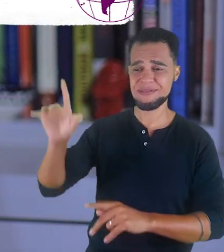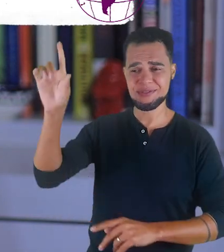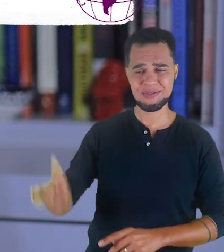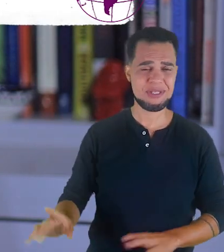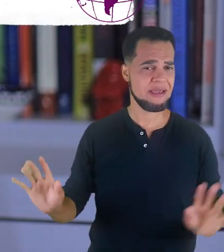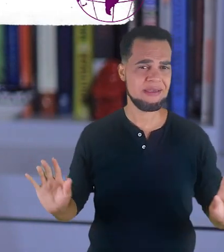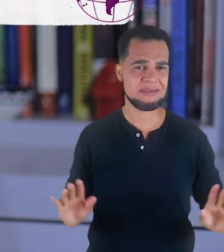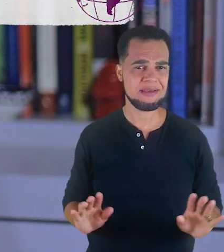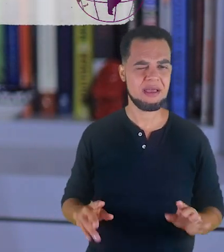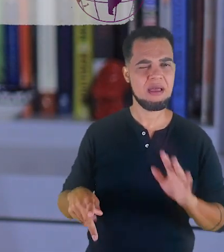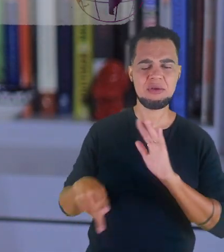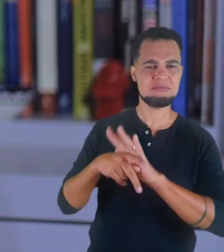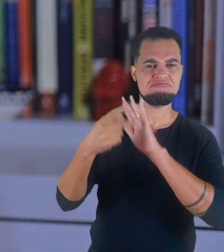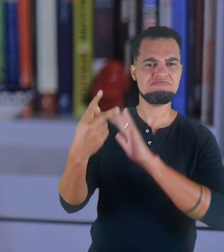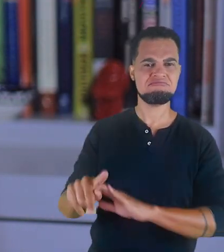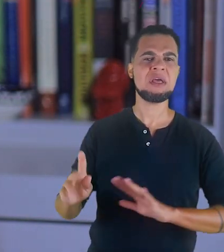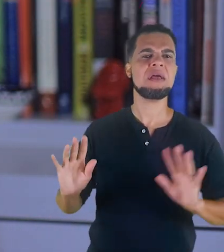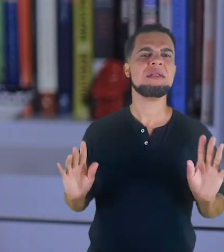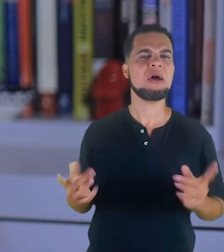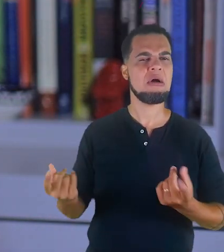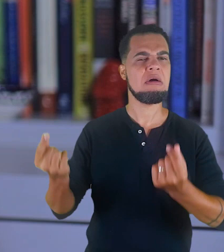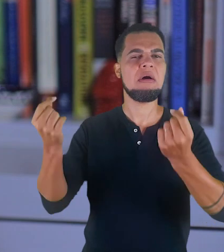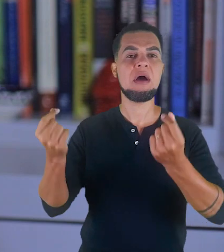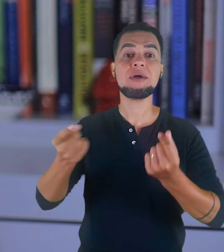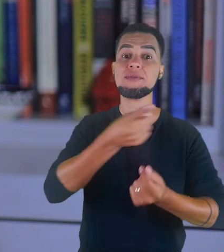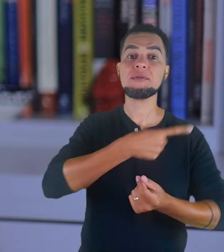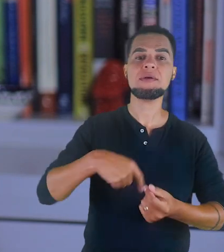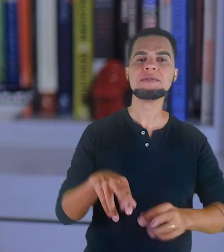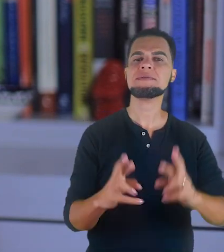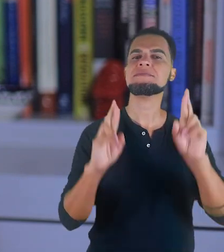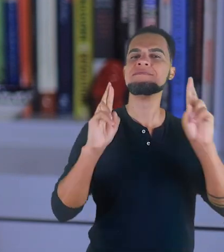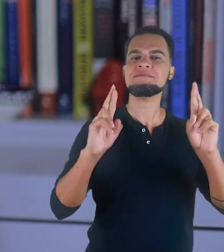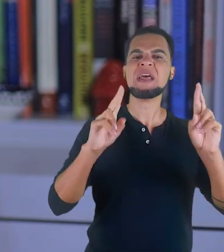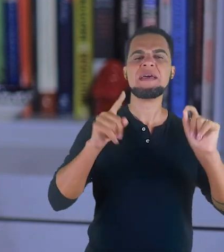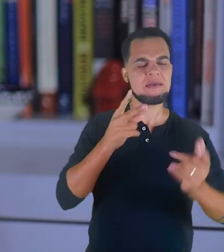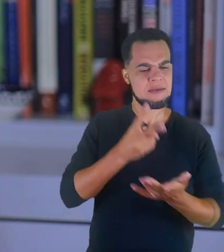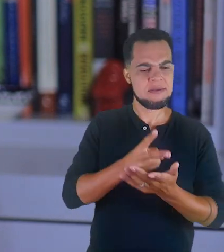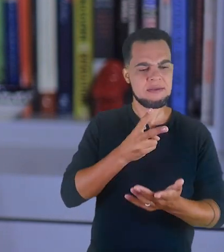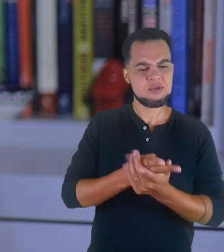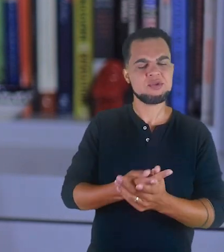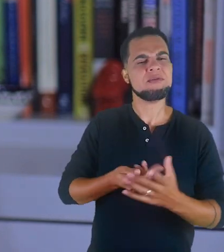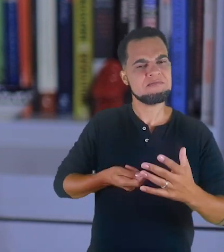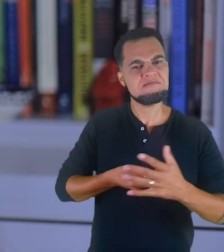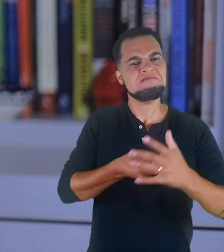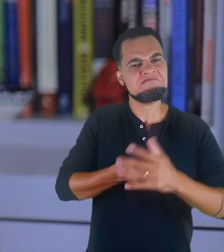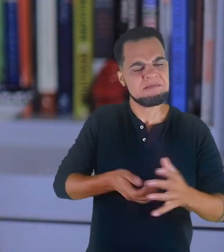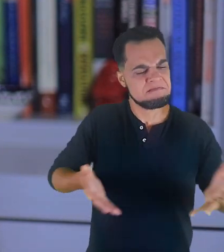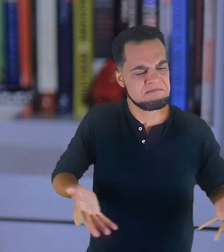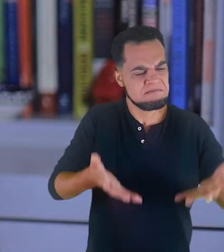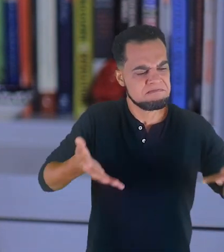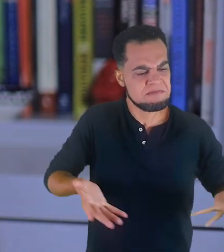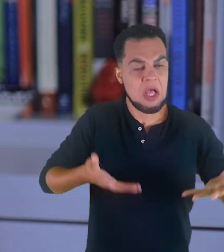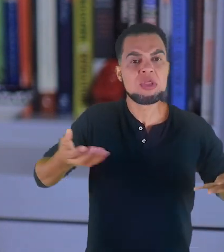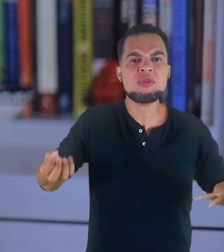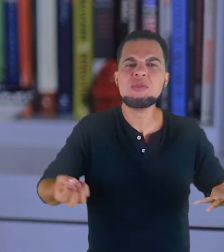The death of utopia belongs to Capital. Our role is to continue fostering new horizons,